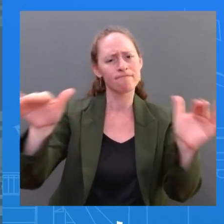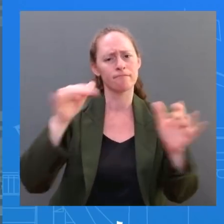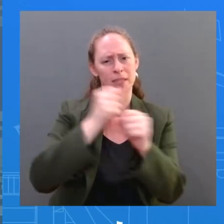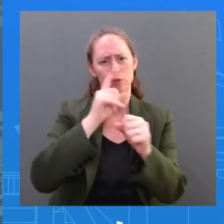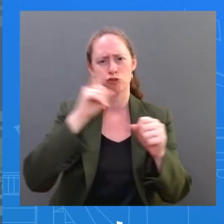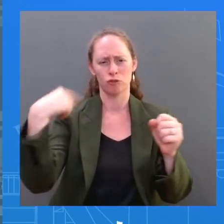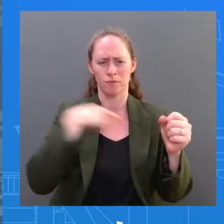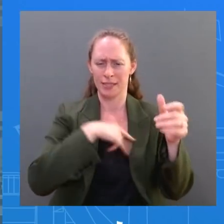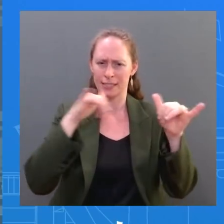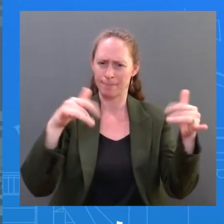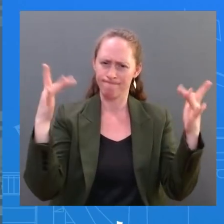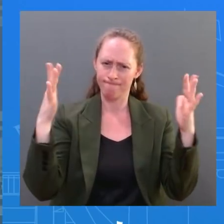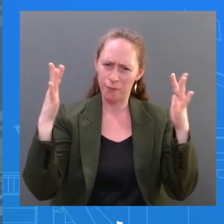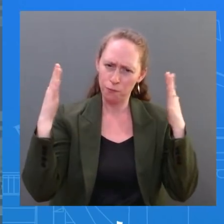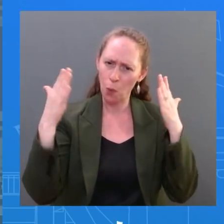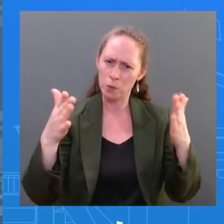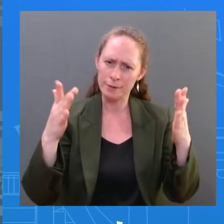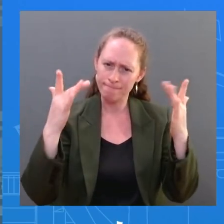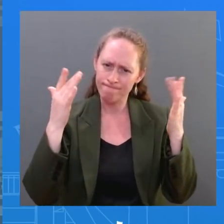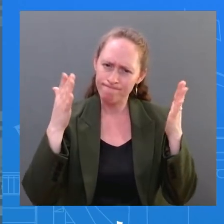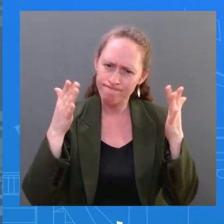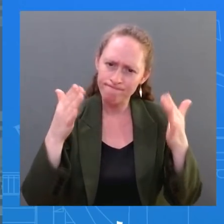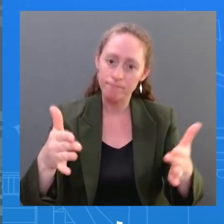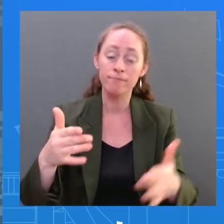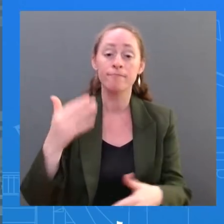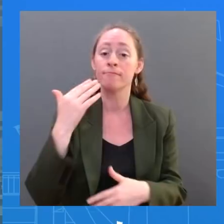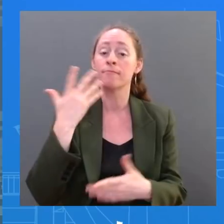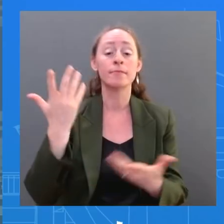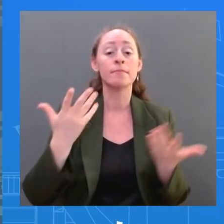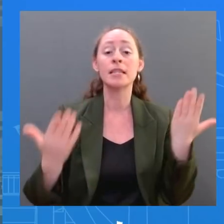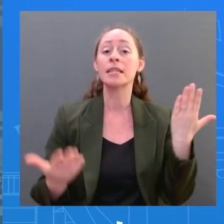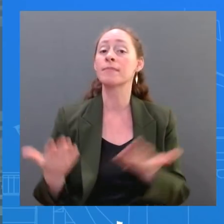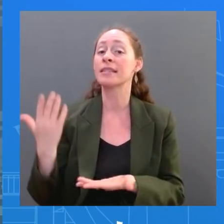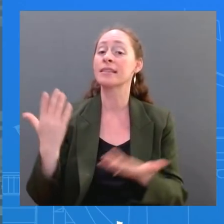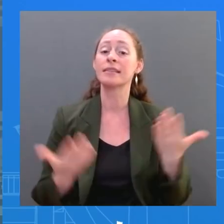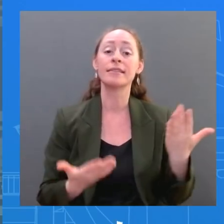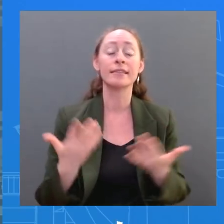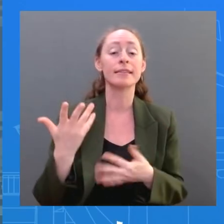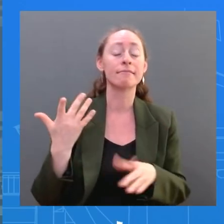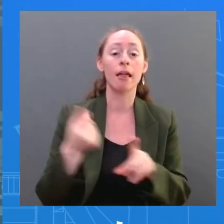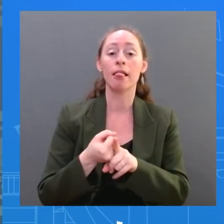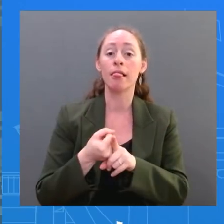So the -- you know, the strong statement at the outset; all the work we've done,